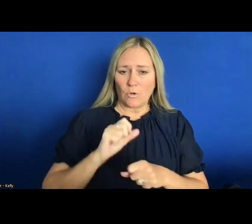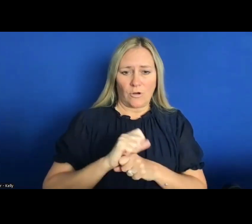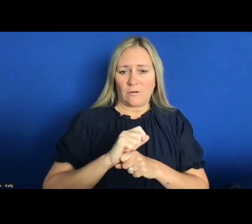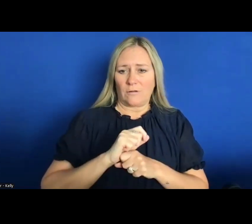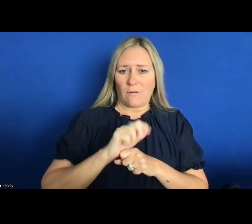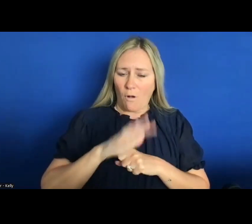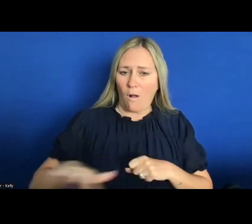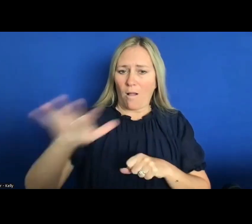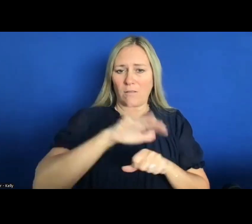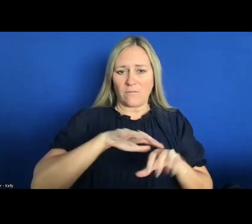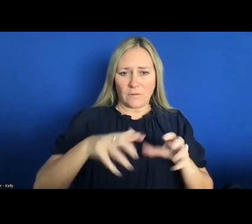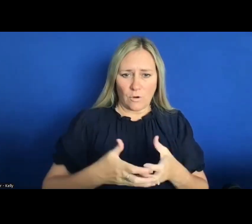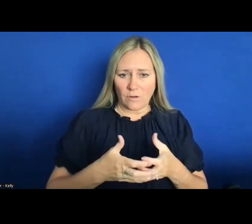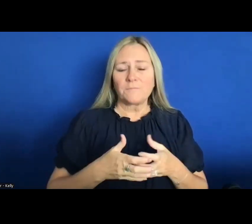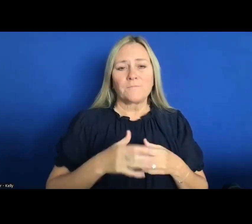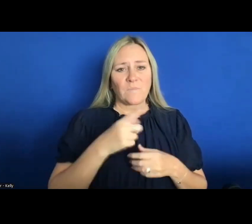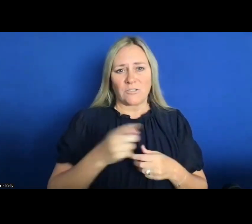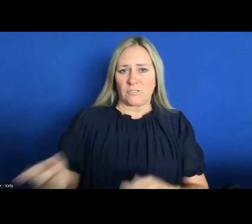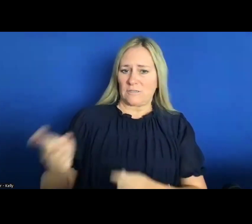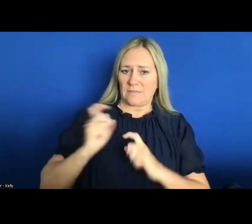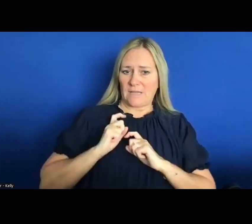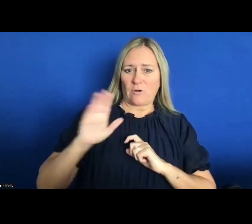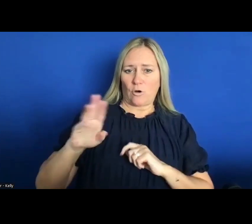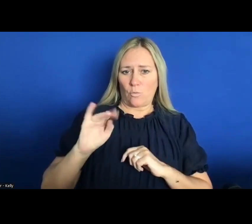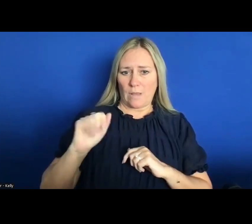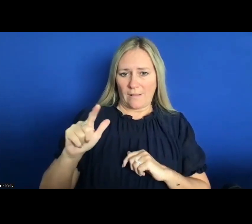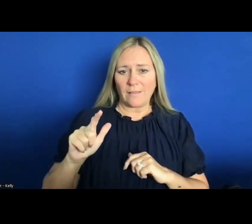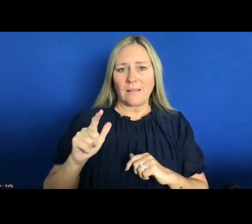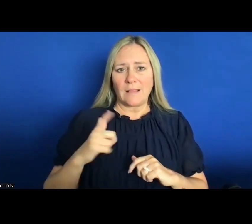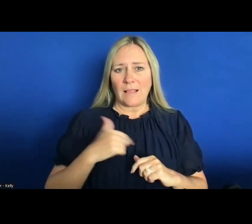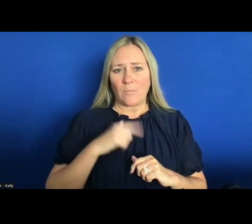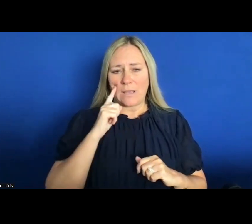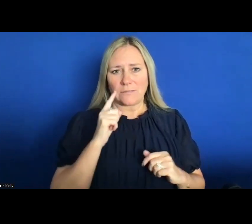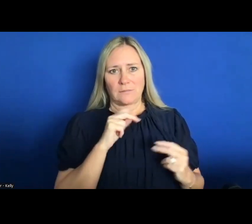everybody she has she gave us hers and kind of we had to look at each other and think yeah maybe we